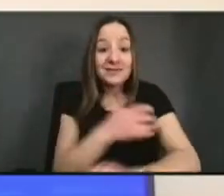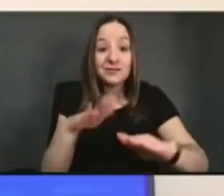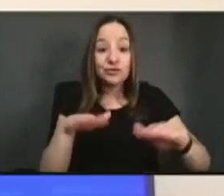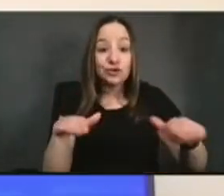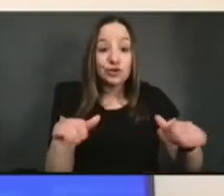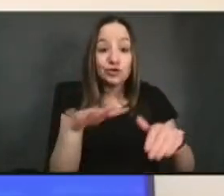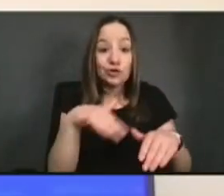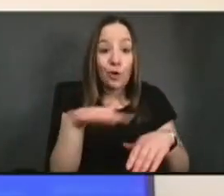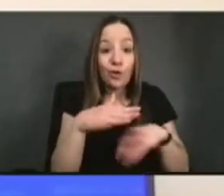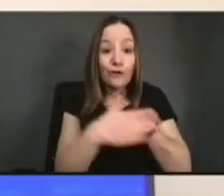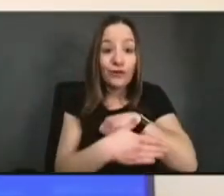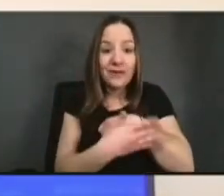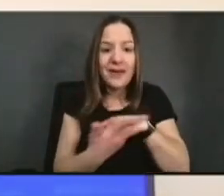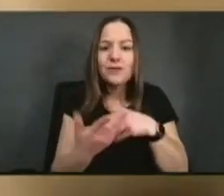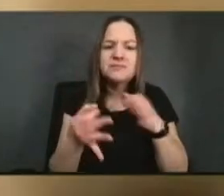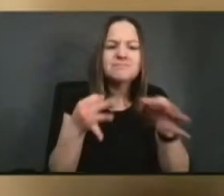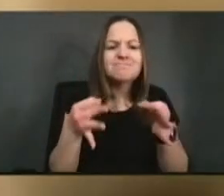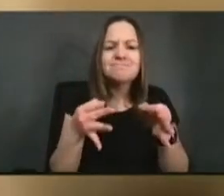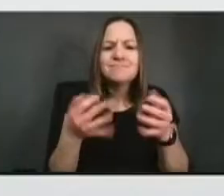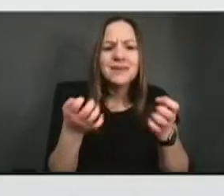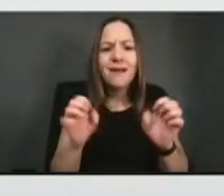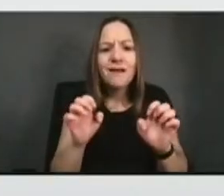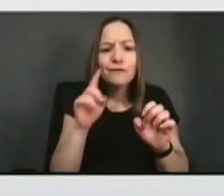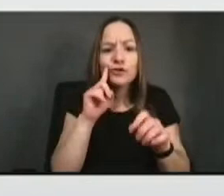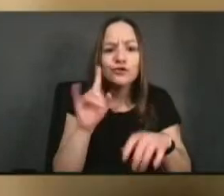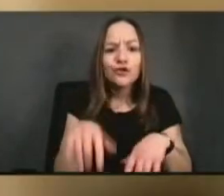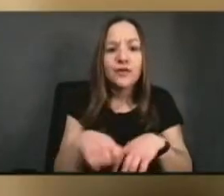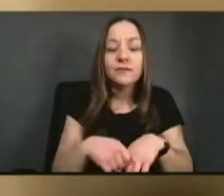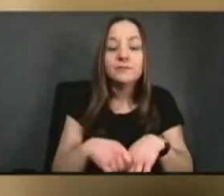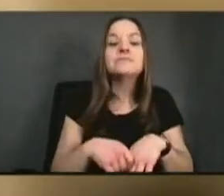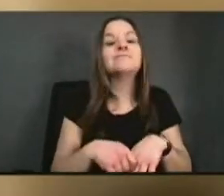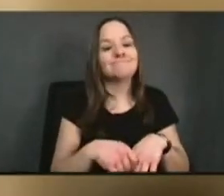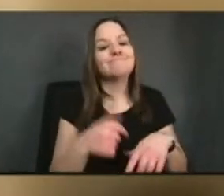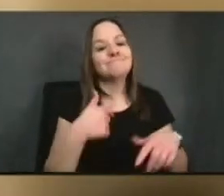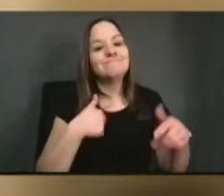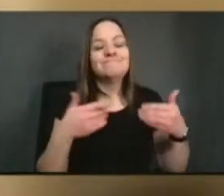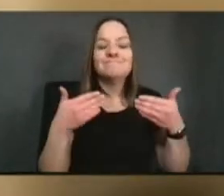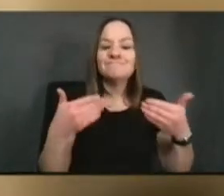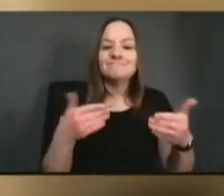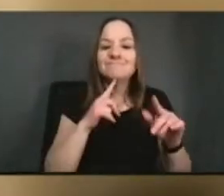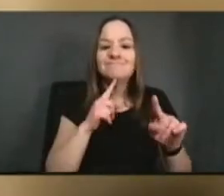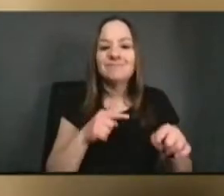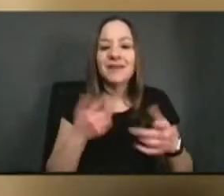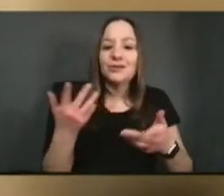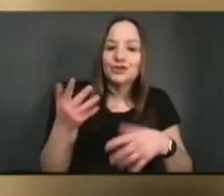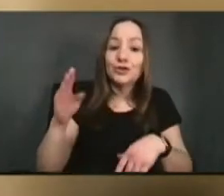our students across the county. Can you talk about those efforts